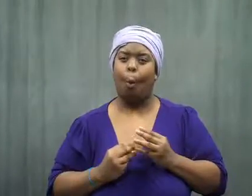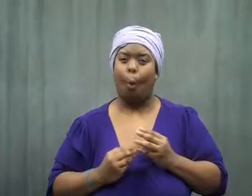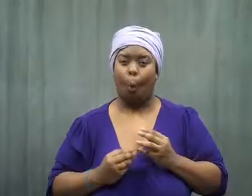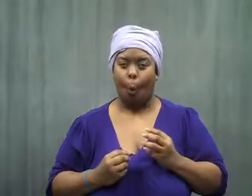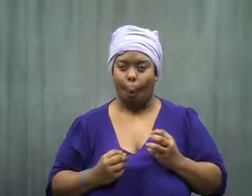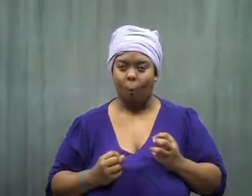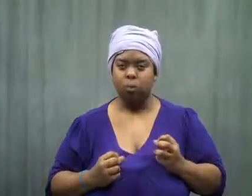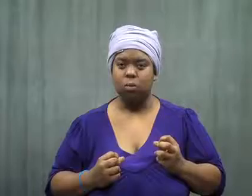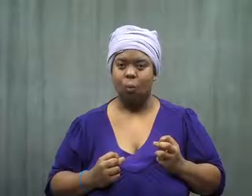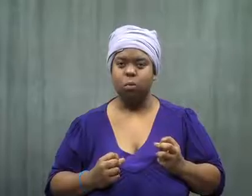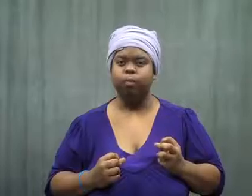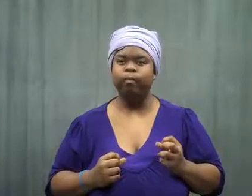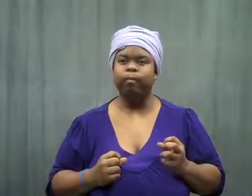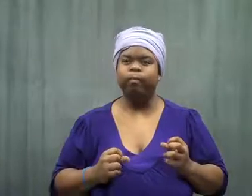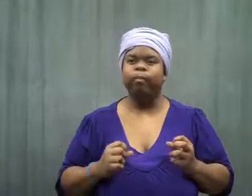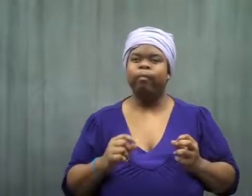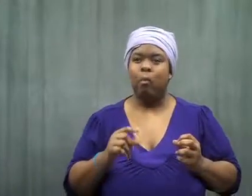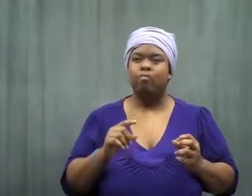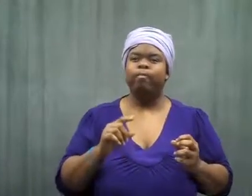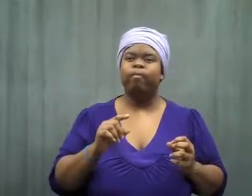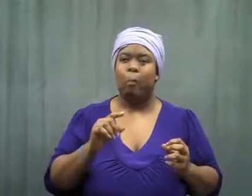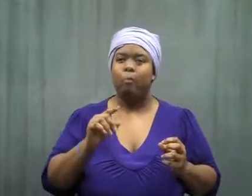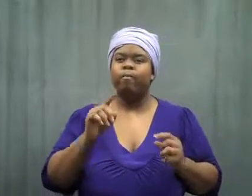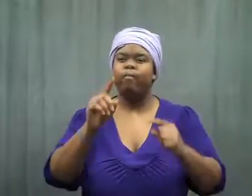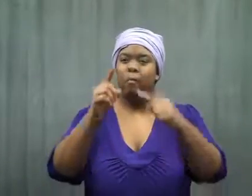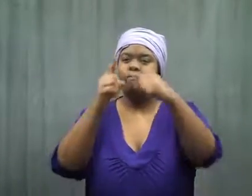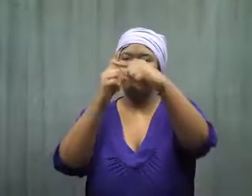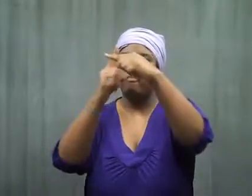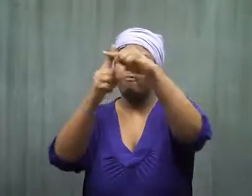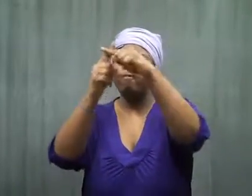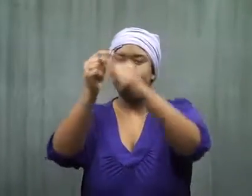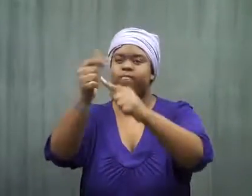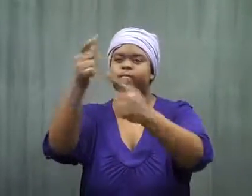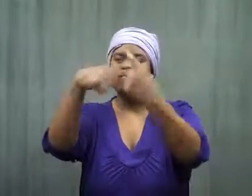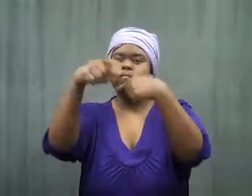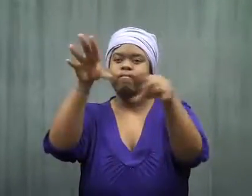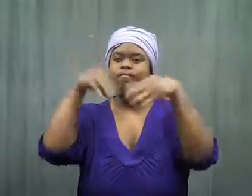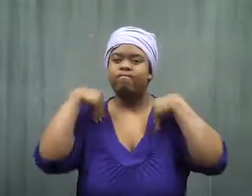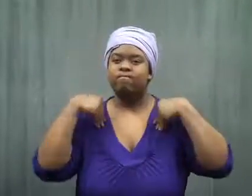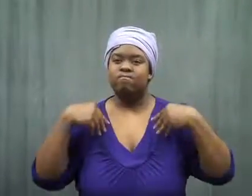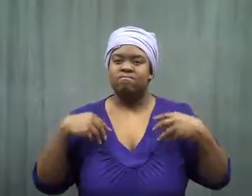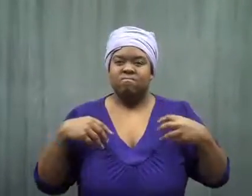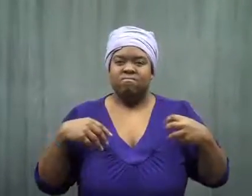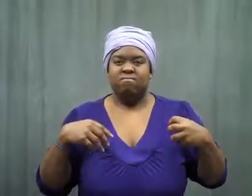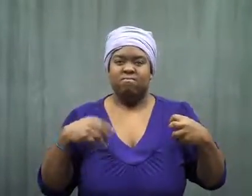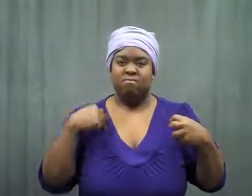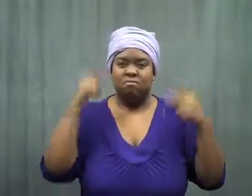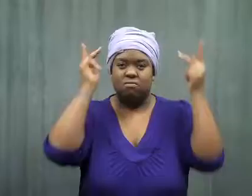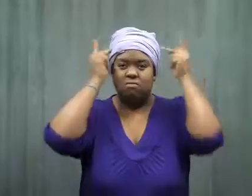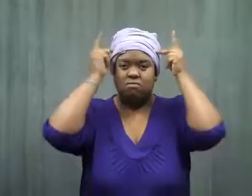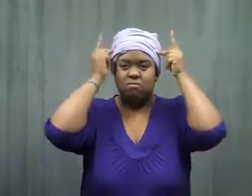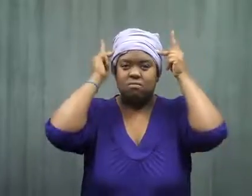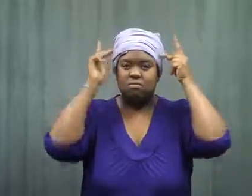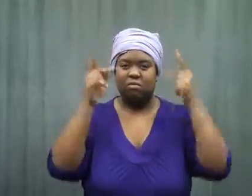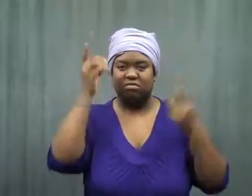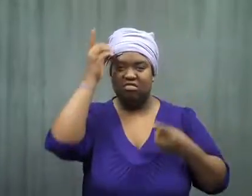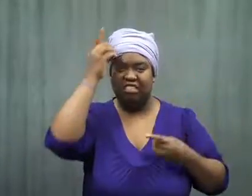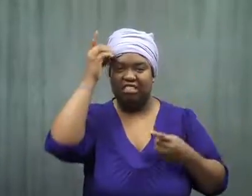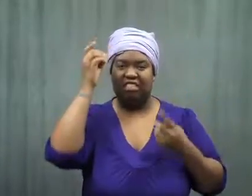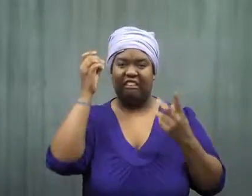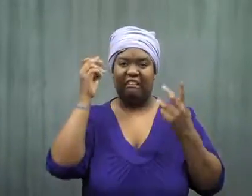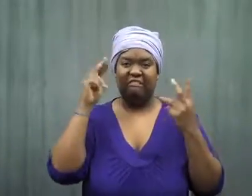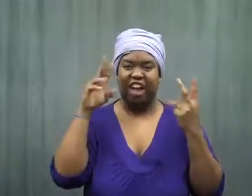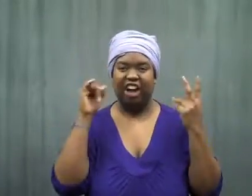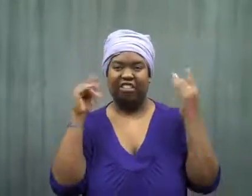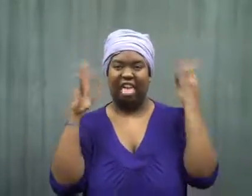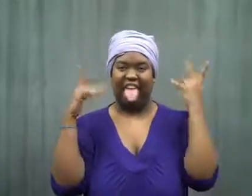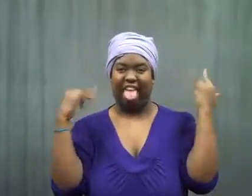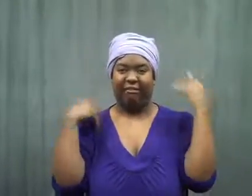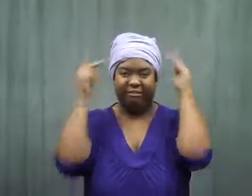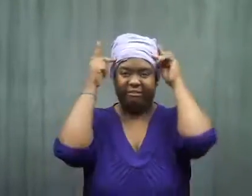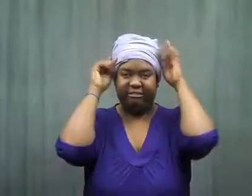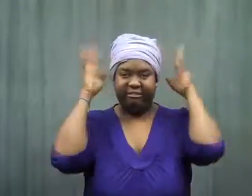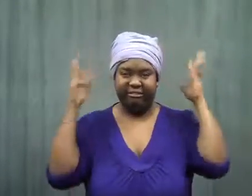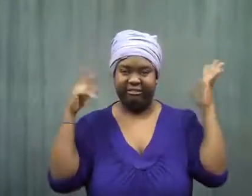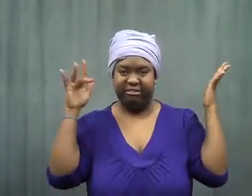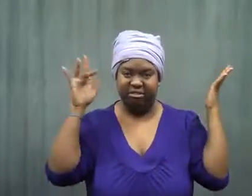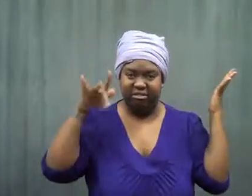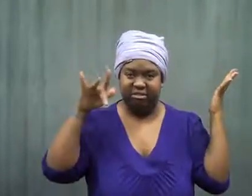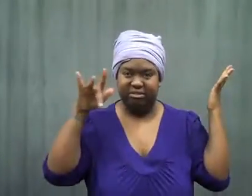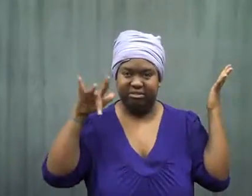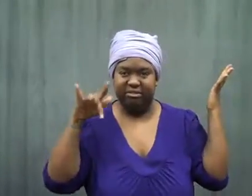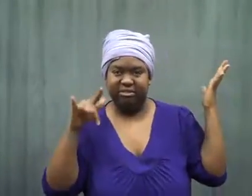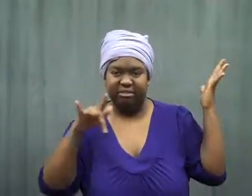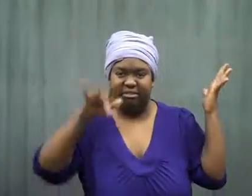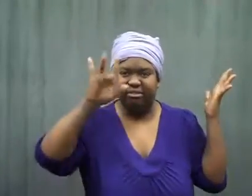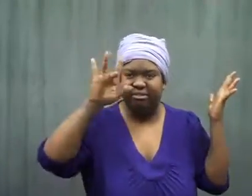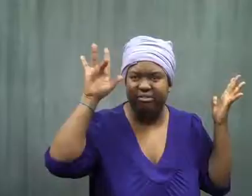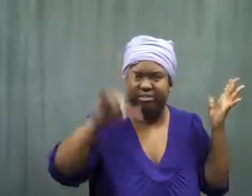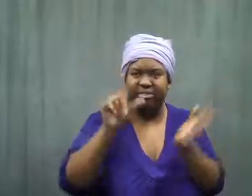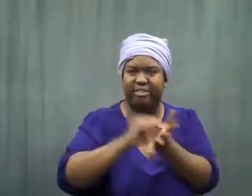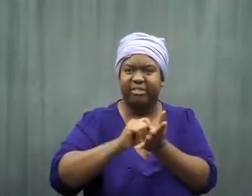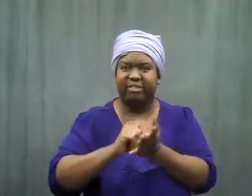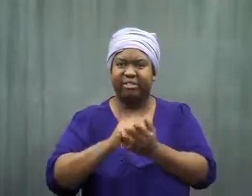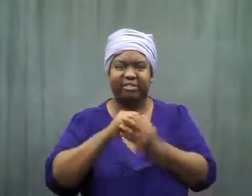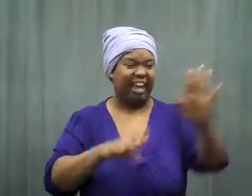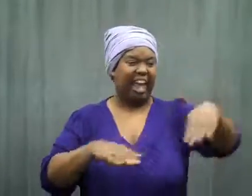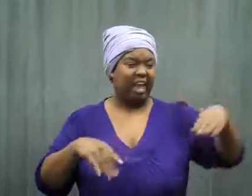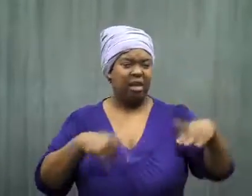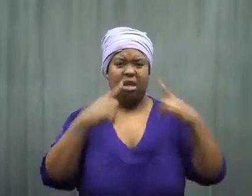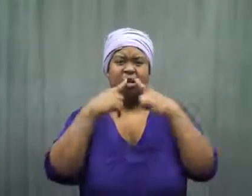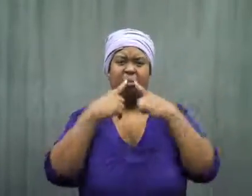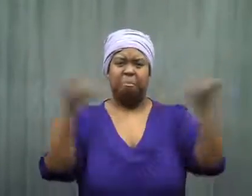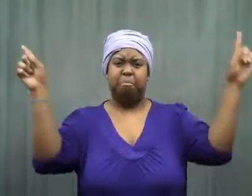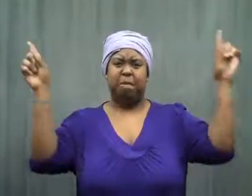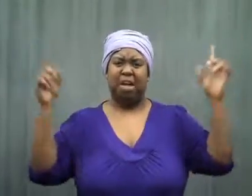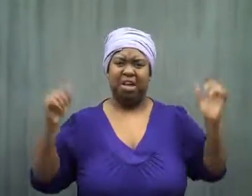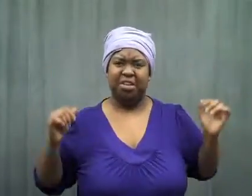I hit the "X" to get rid of it, clicked on "Accept." I was worried it was some kind of virus.